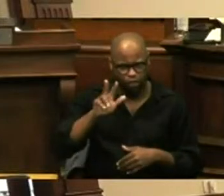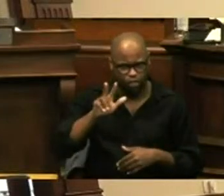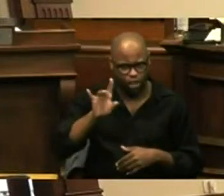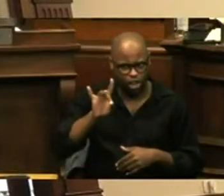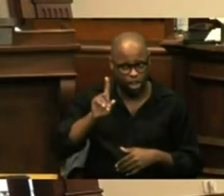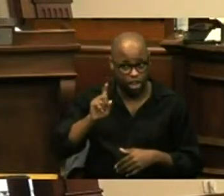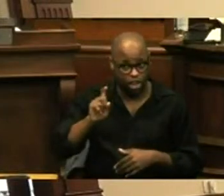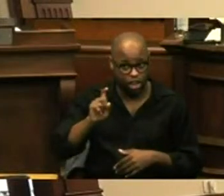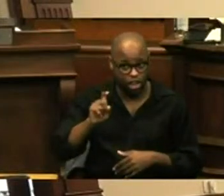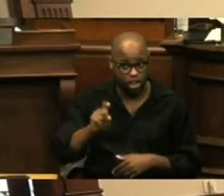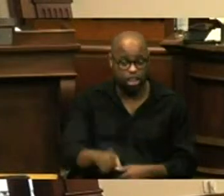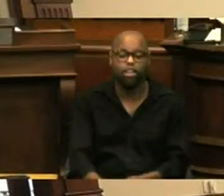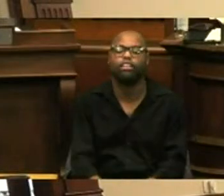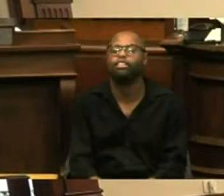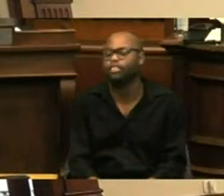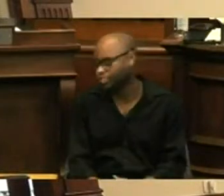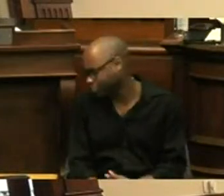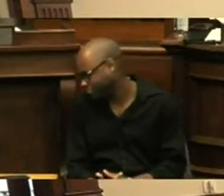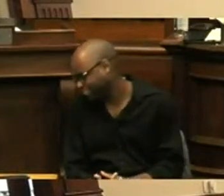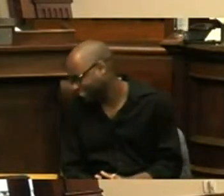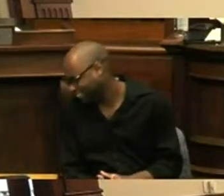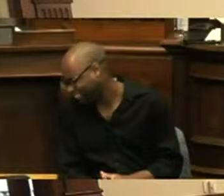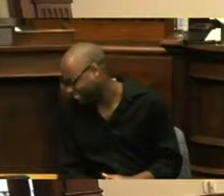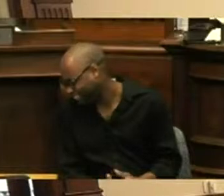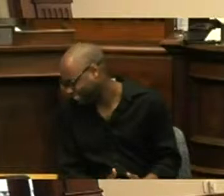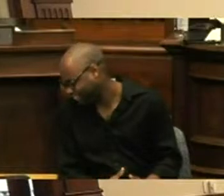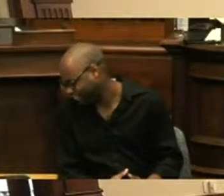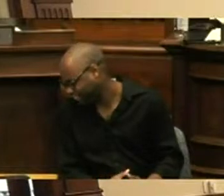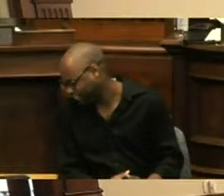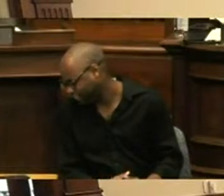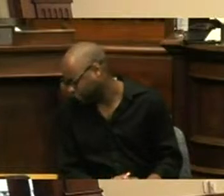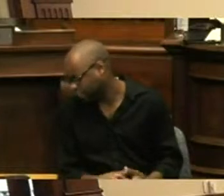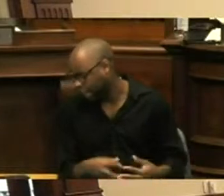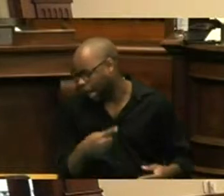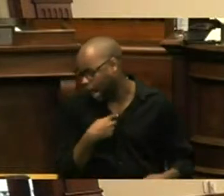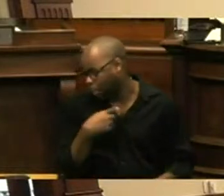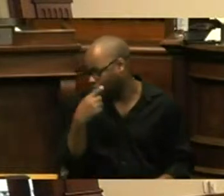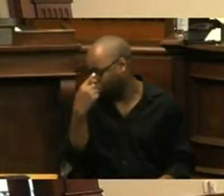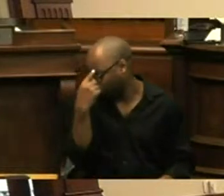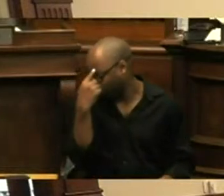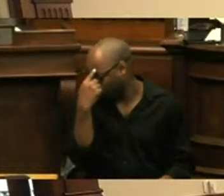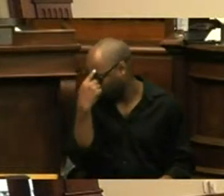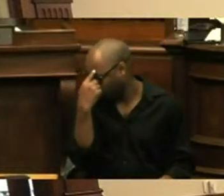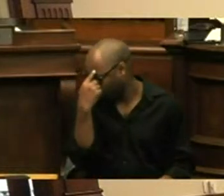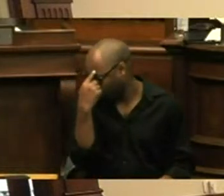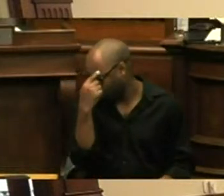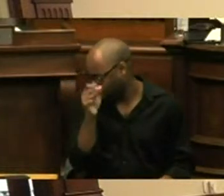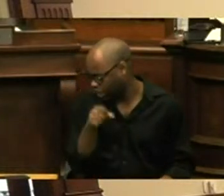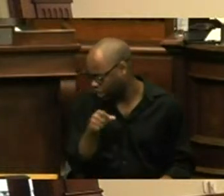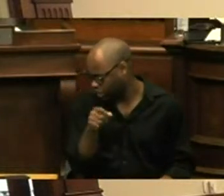sorry. Did we vote on